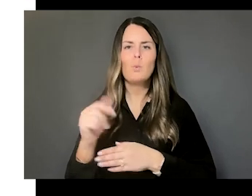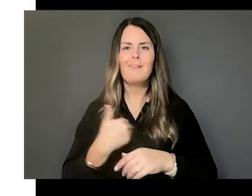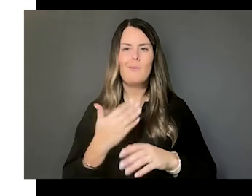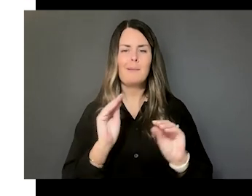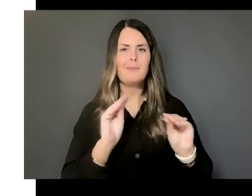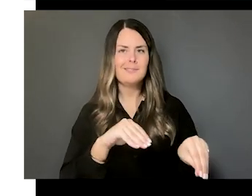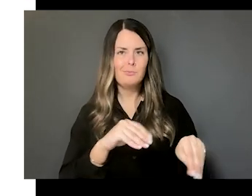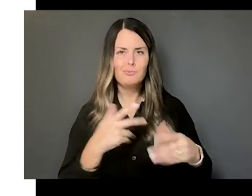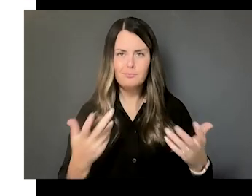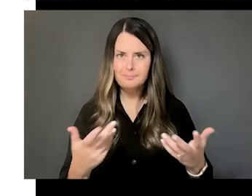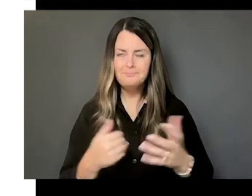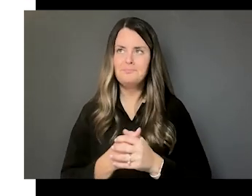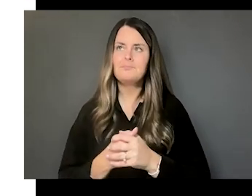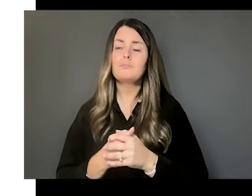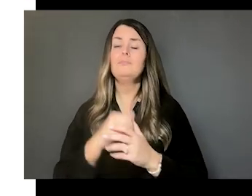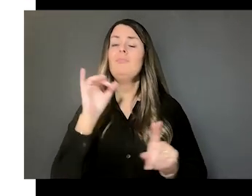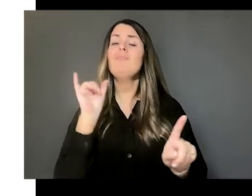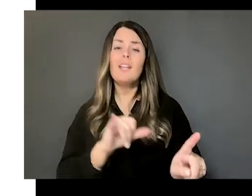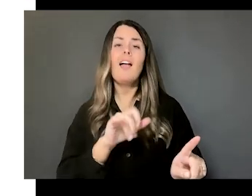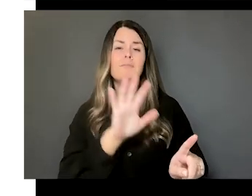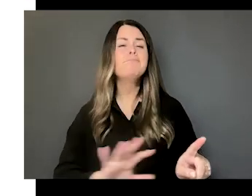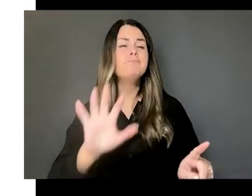This is actually about when IM and WestEd,